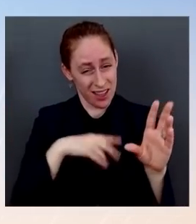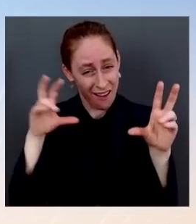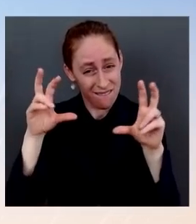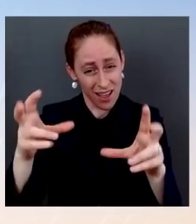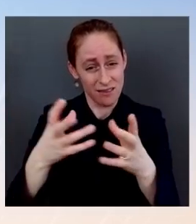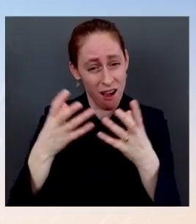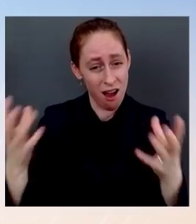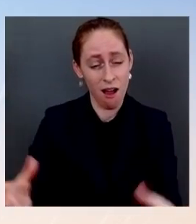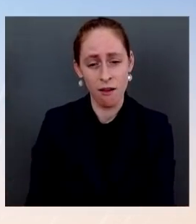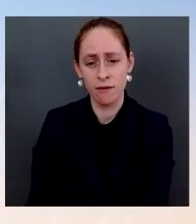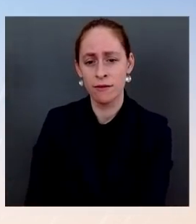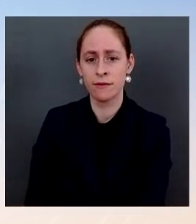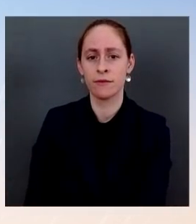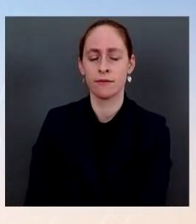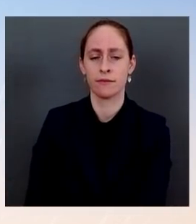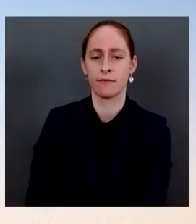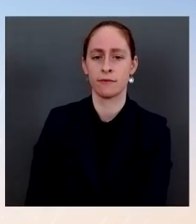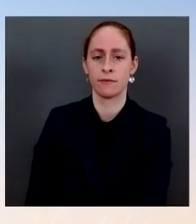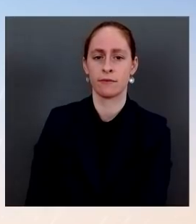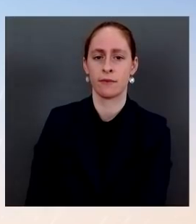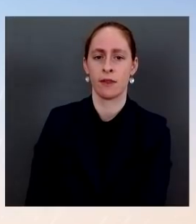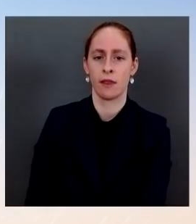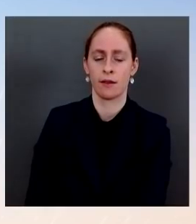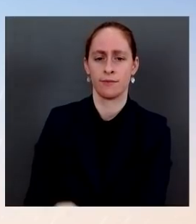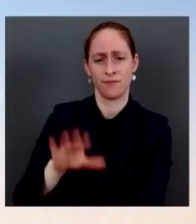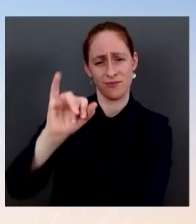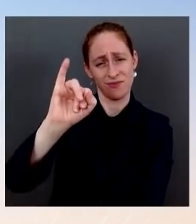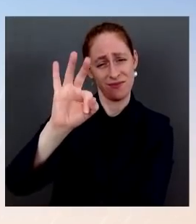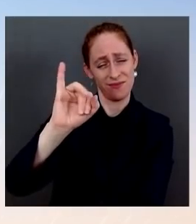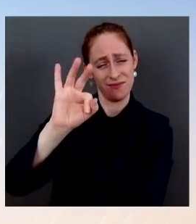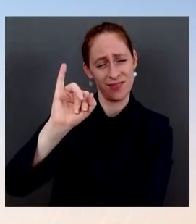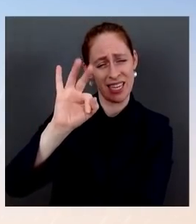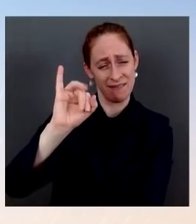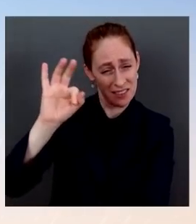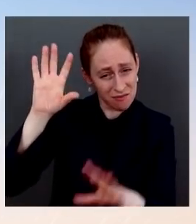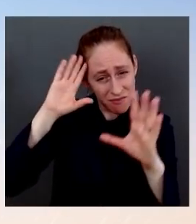are going home and getting carjacked at gunpoint, then what else can the President do